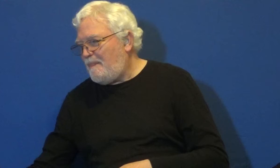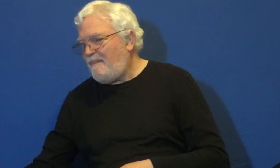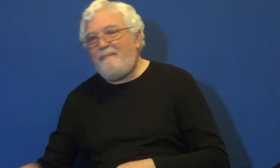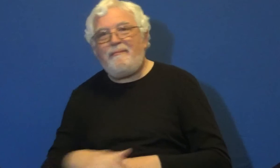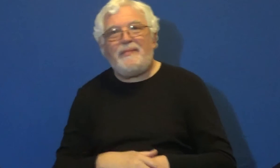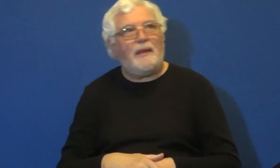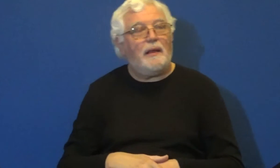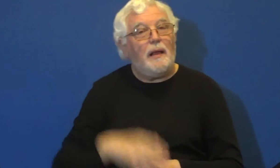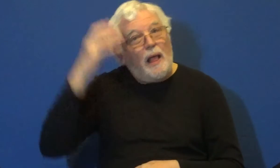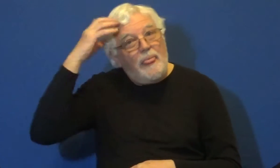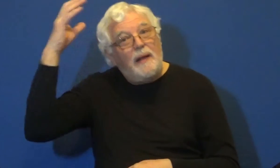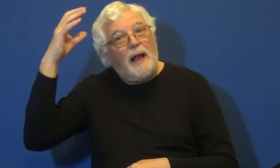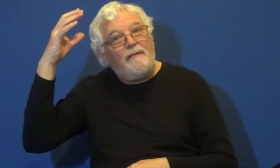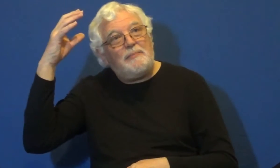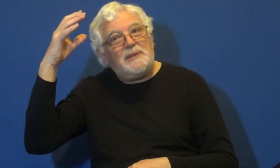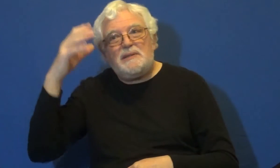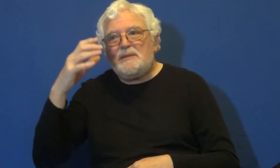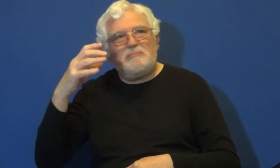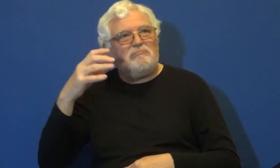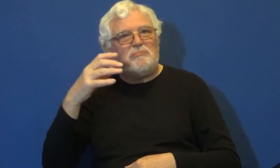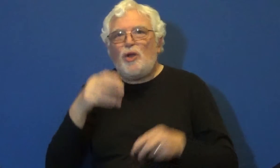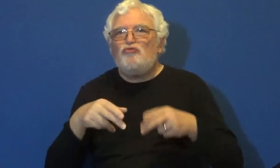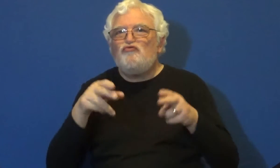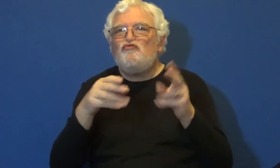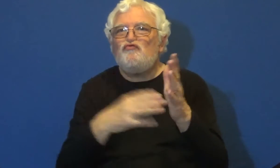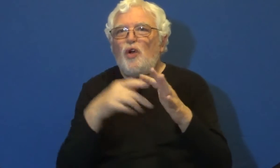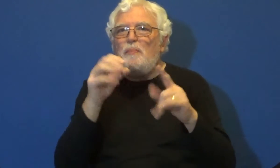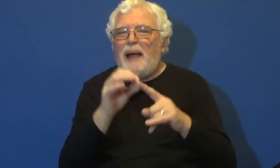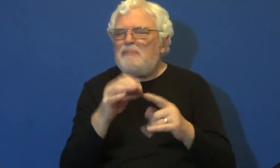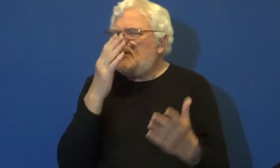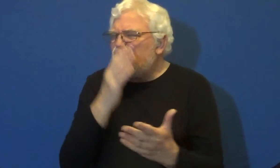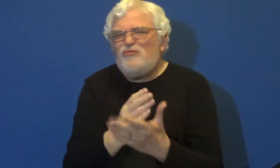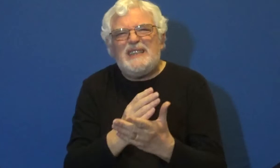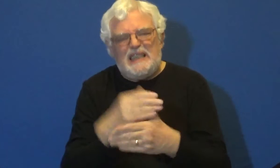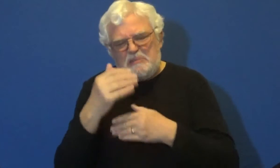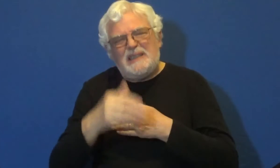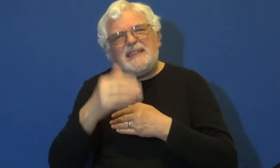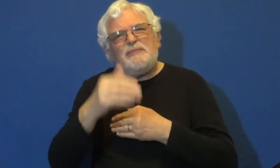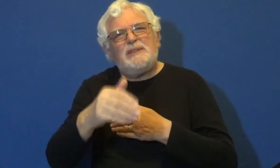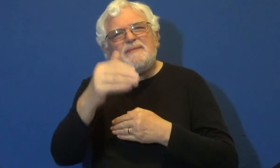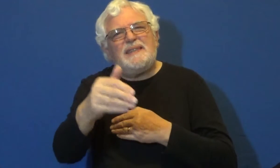The government's roadmap is really a series of steps that must be achieved